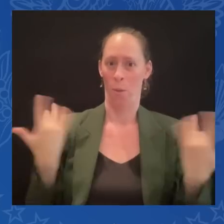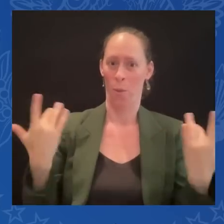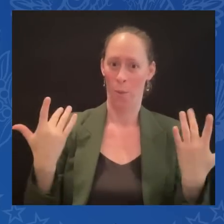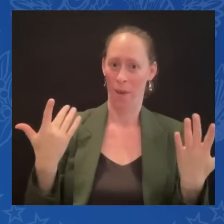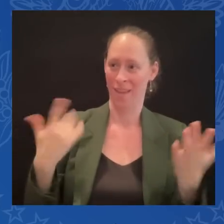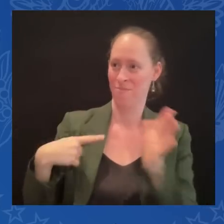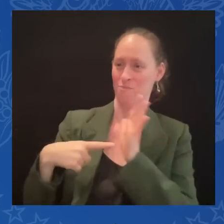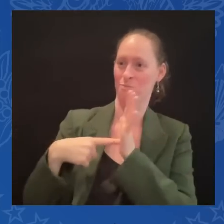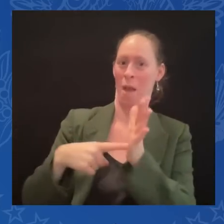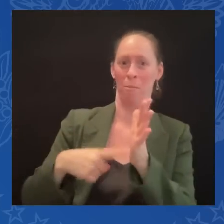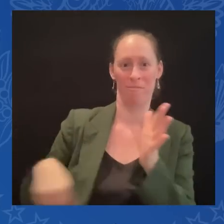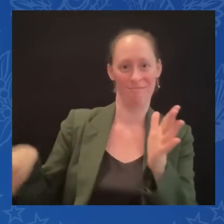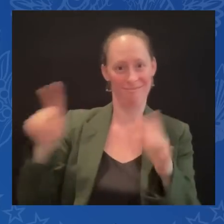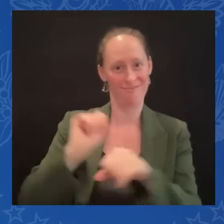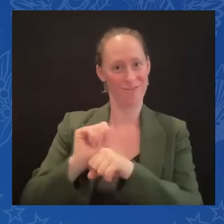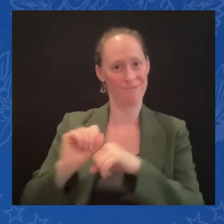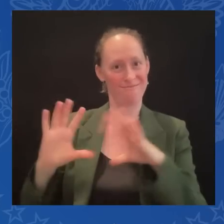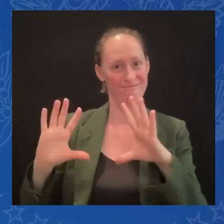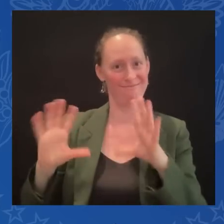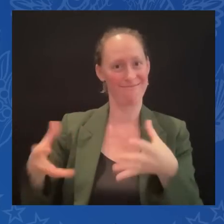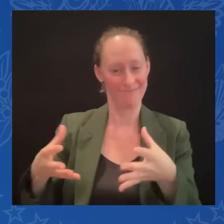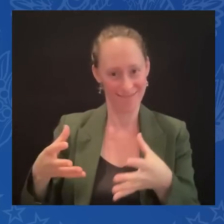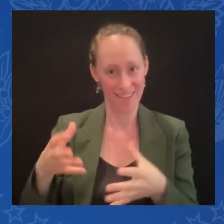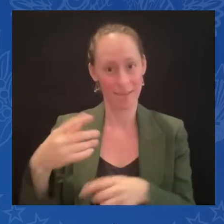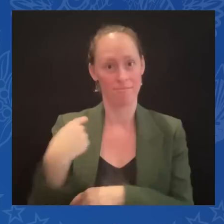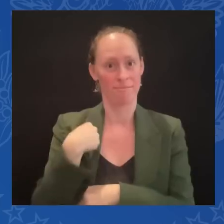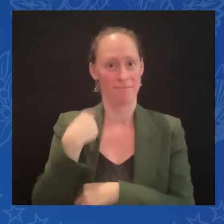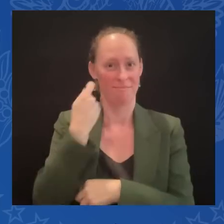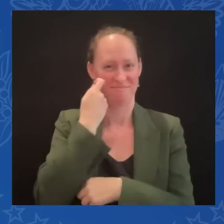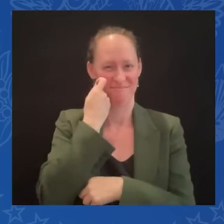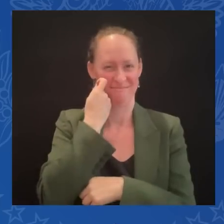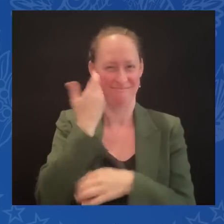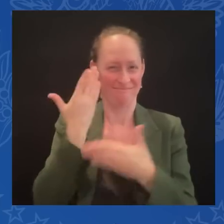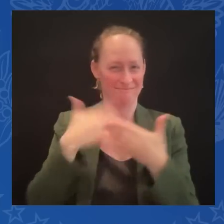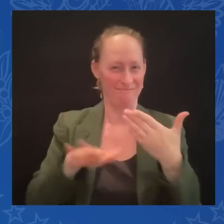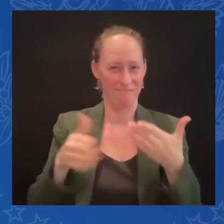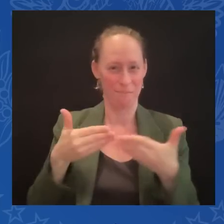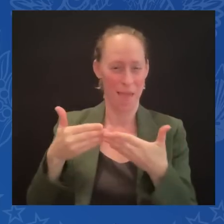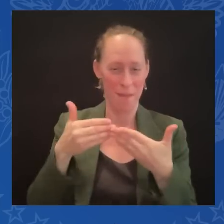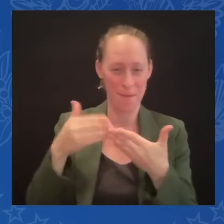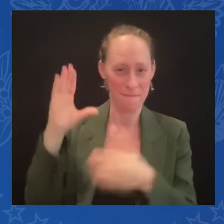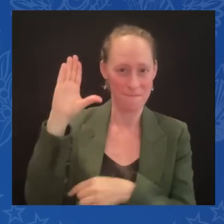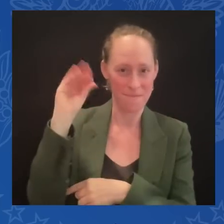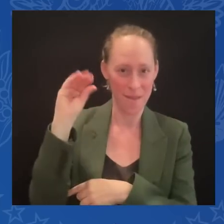I grew up in the Georgetown, South Carolina area. After graduating high school in 2009,